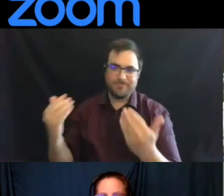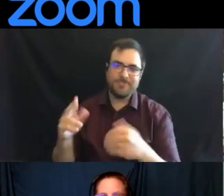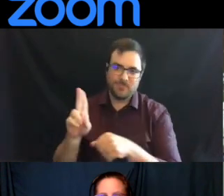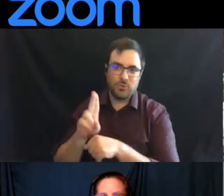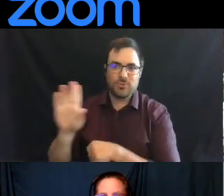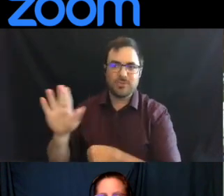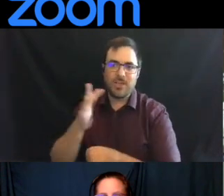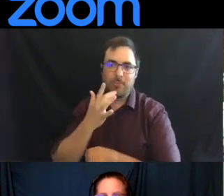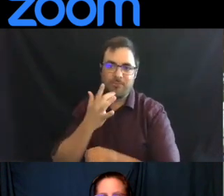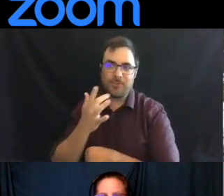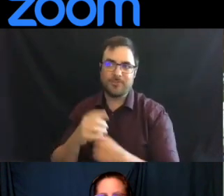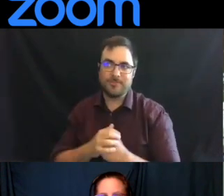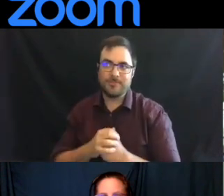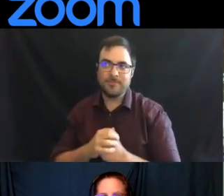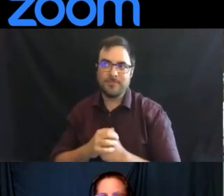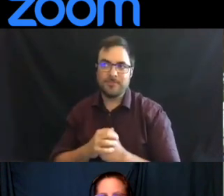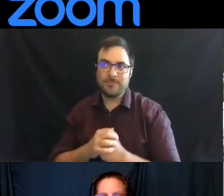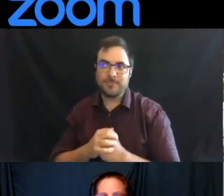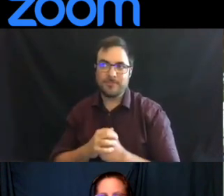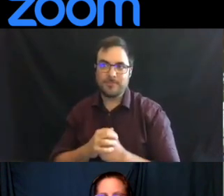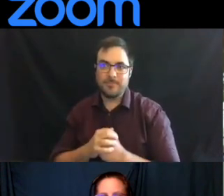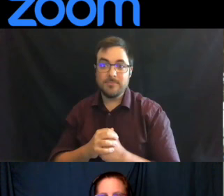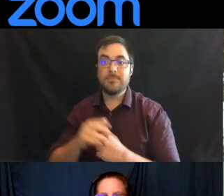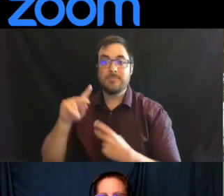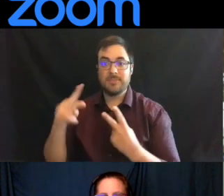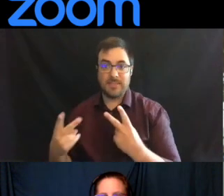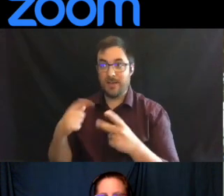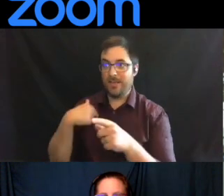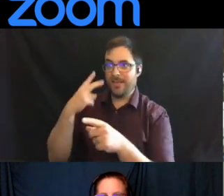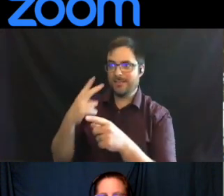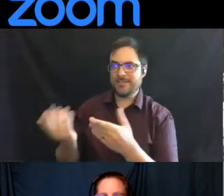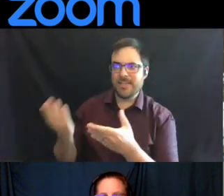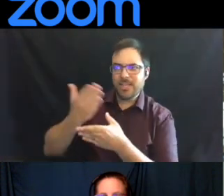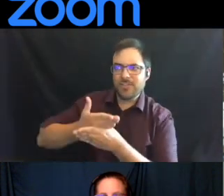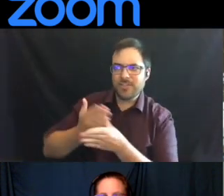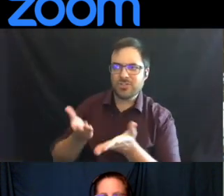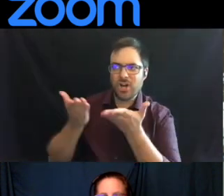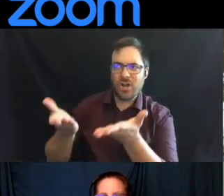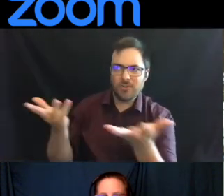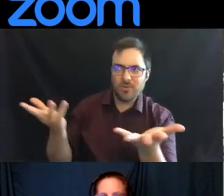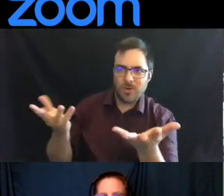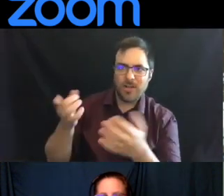Heidi: And then the second question I see is what kind of early intervention is offered? And I think